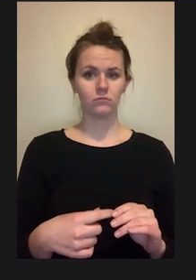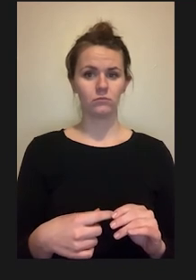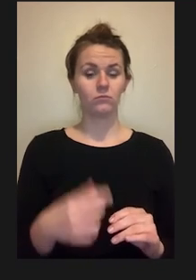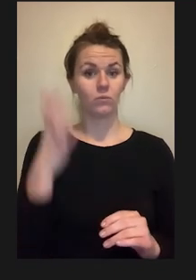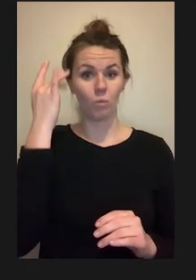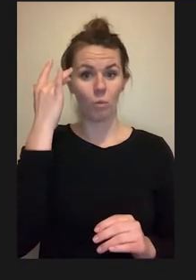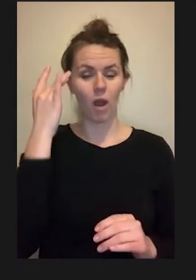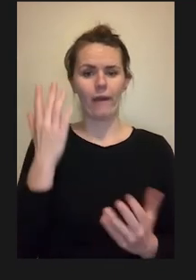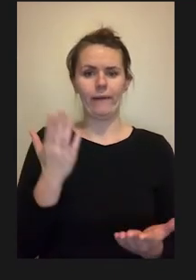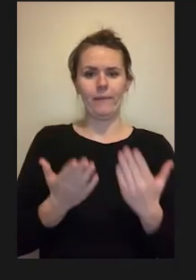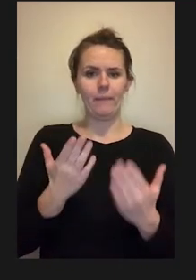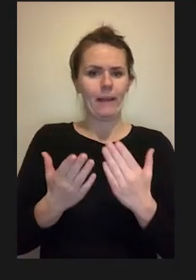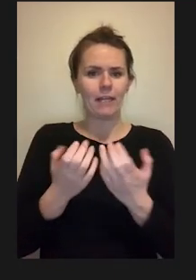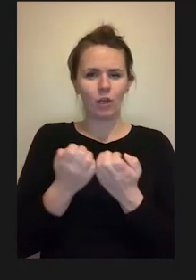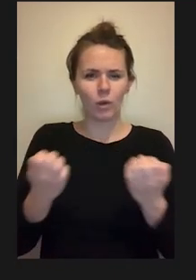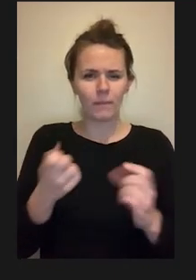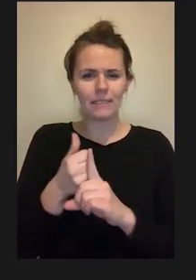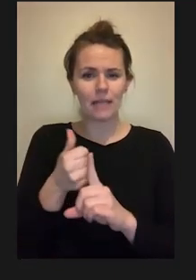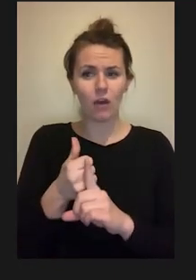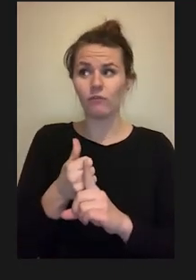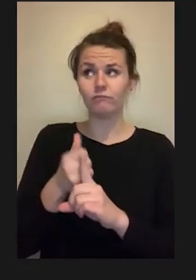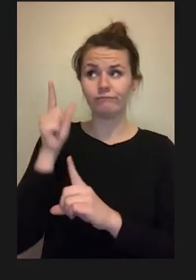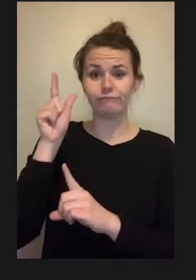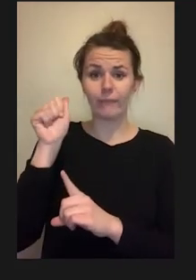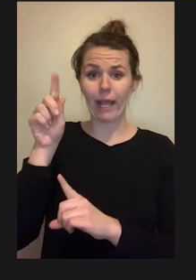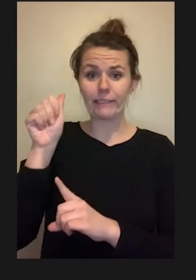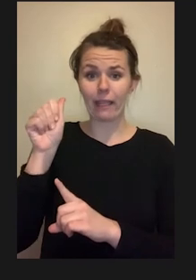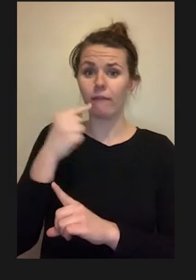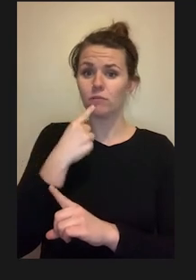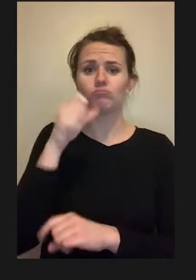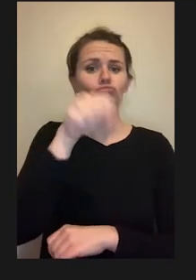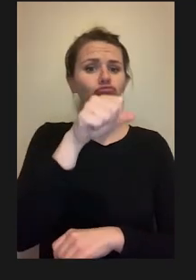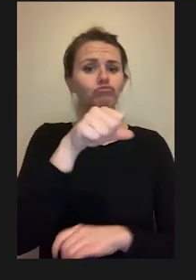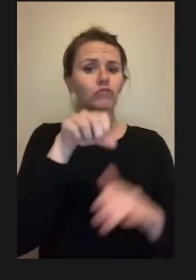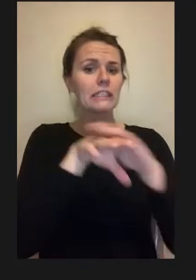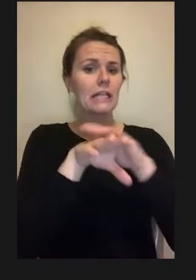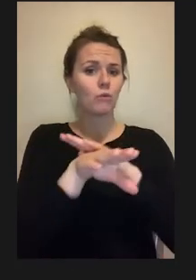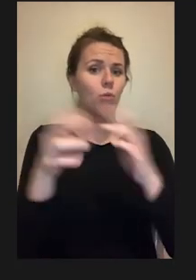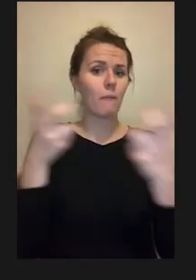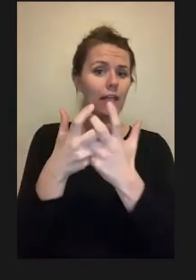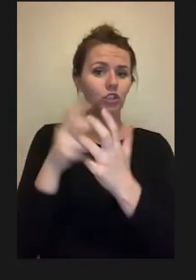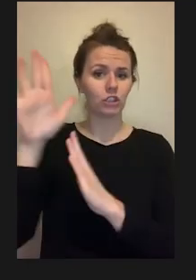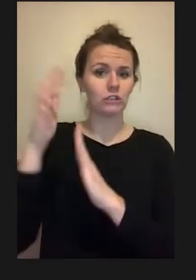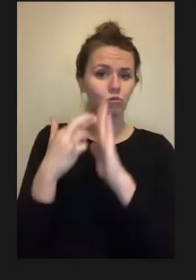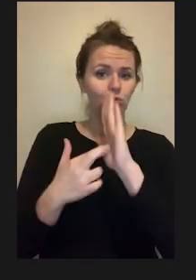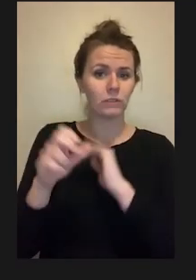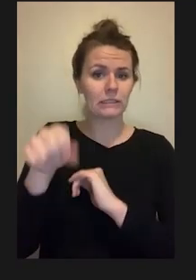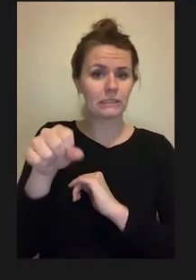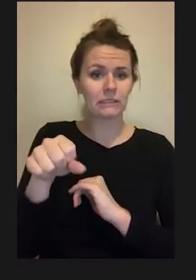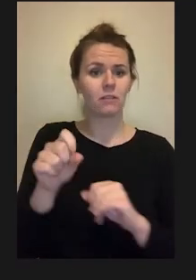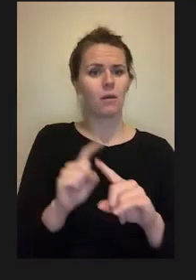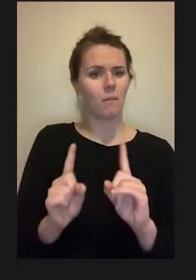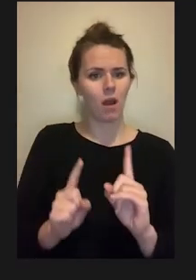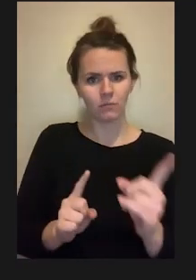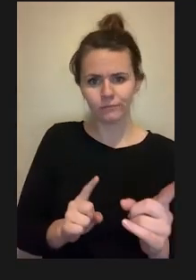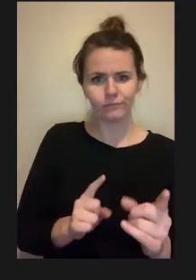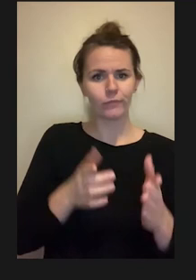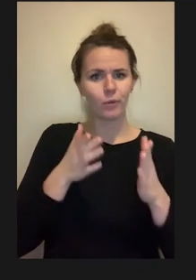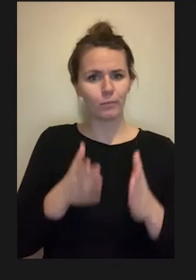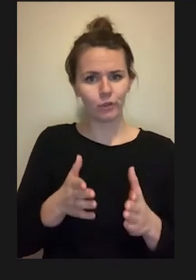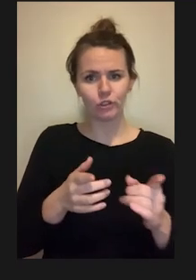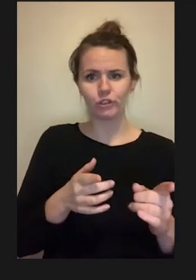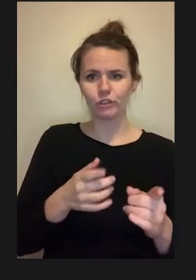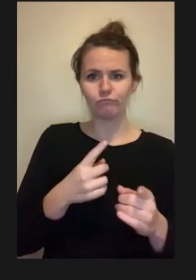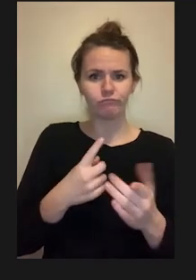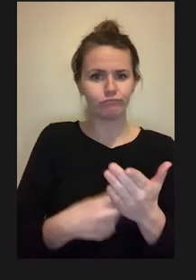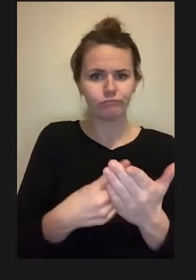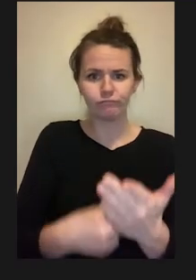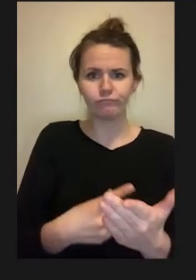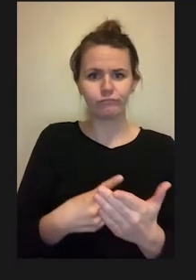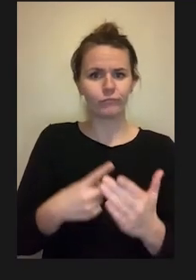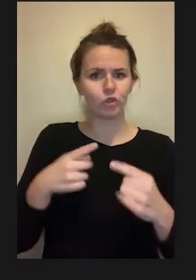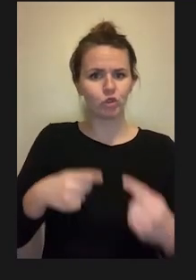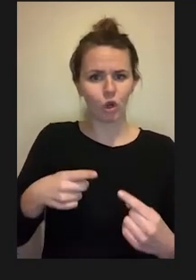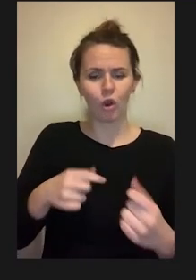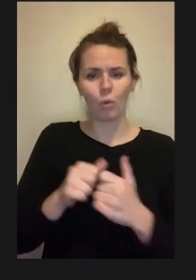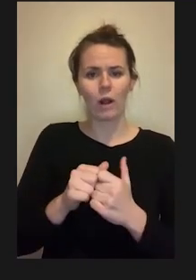guidelines, if someone is at the 95th percentile they also face issues of musculoskeletal strain